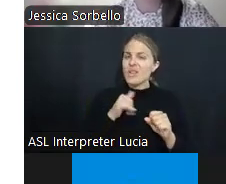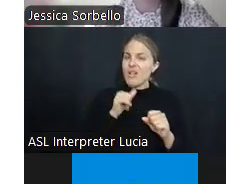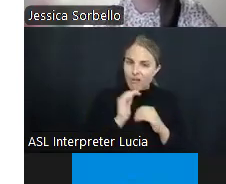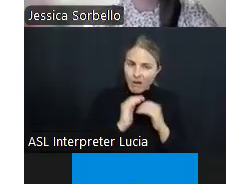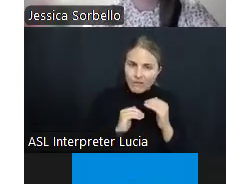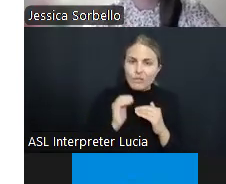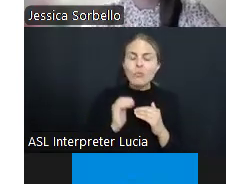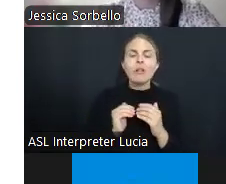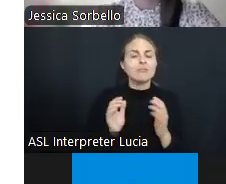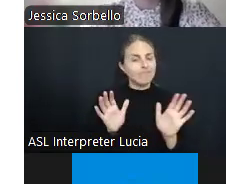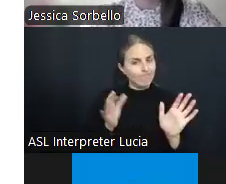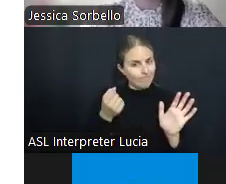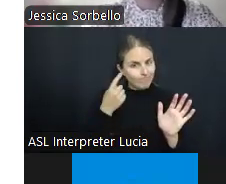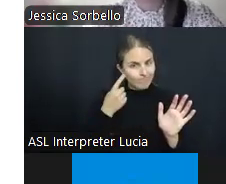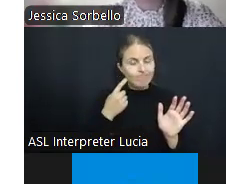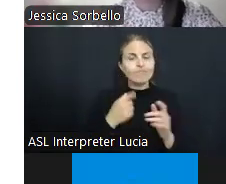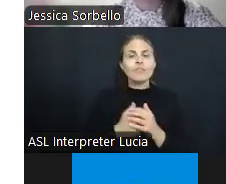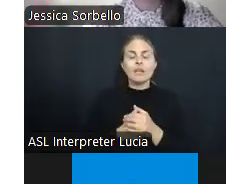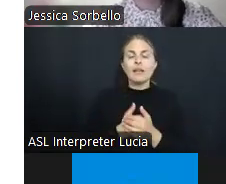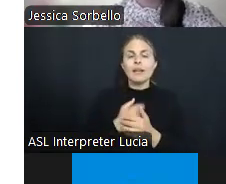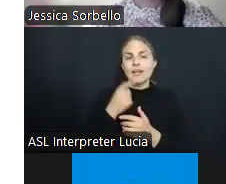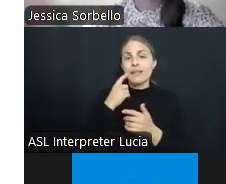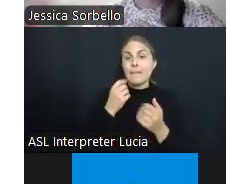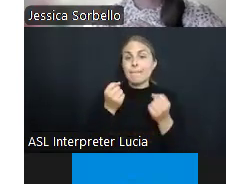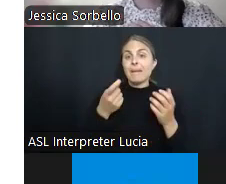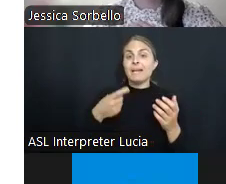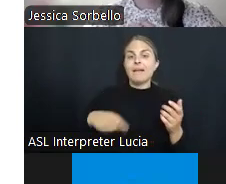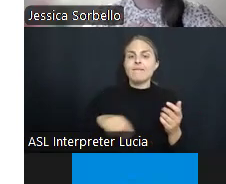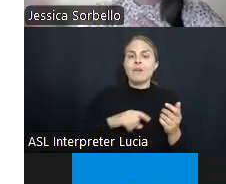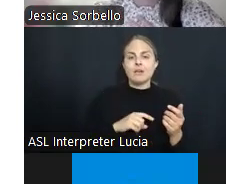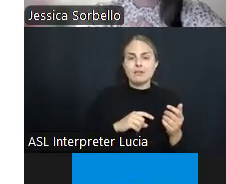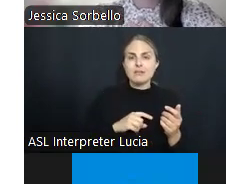tells you they are planning on drinking or using after